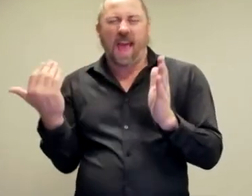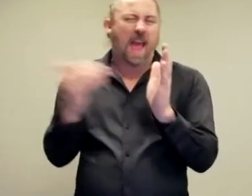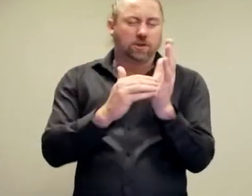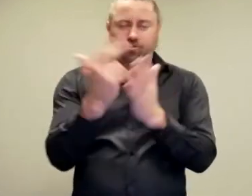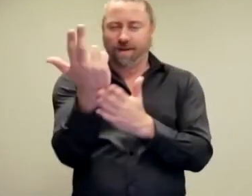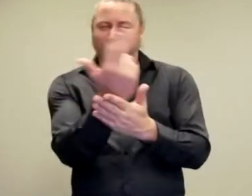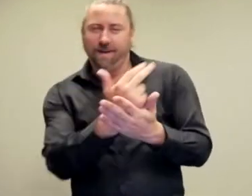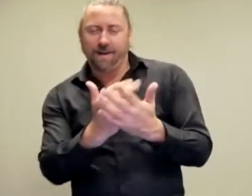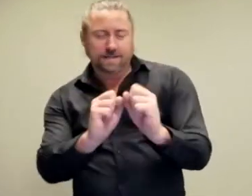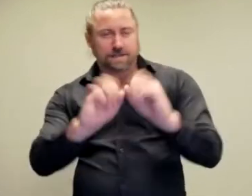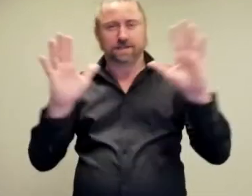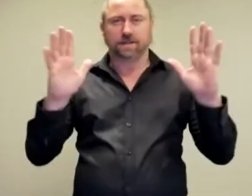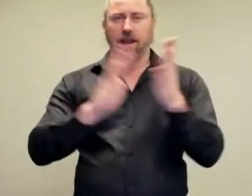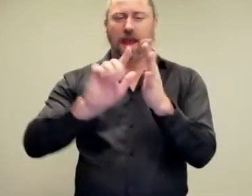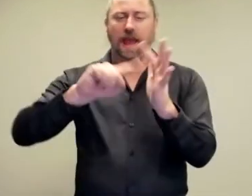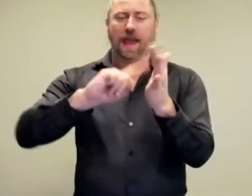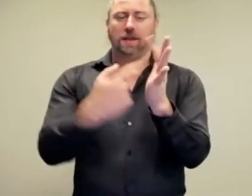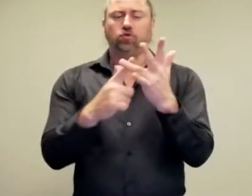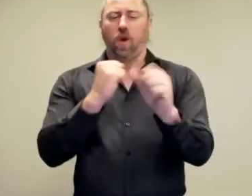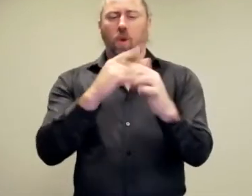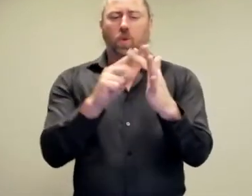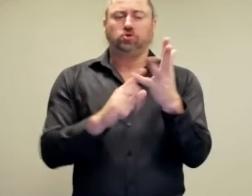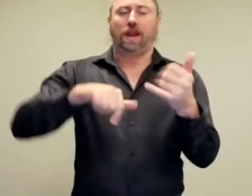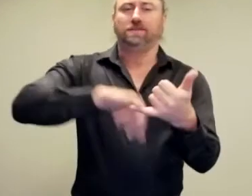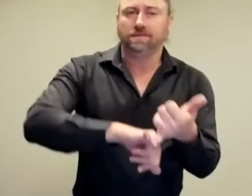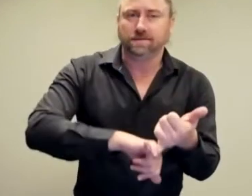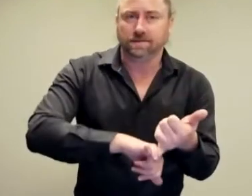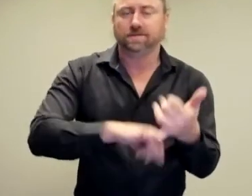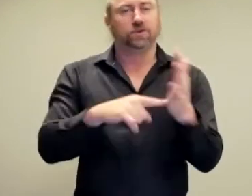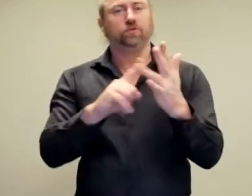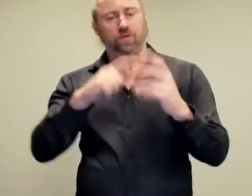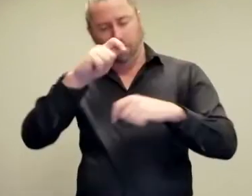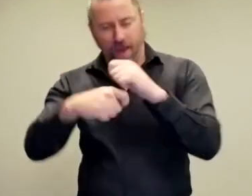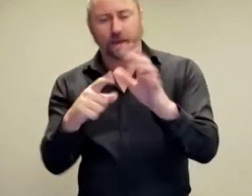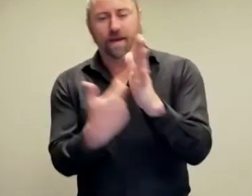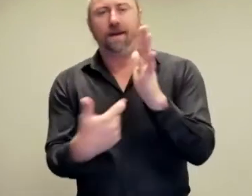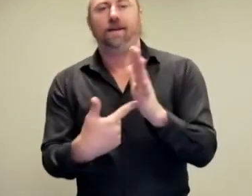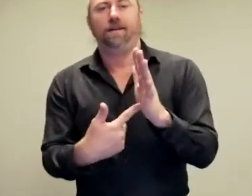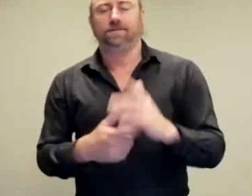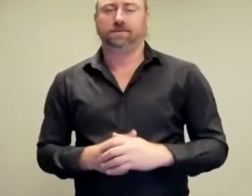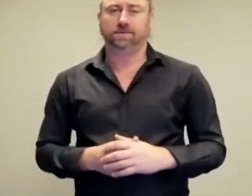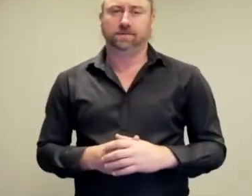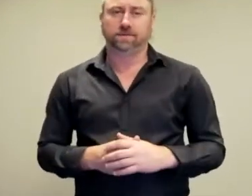needs something heterogeneous to itself to become art, he wrote. In the absence of that, the process that